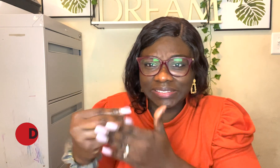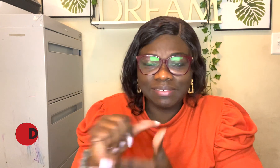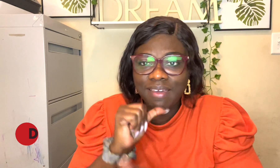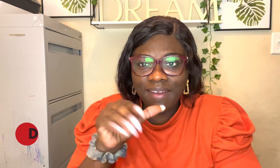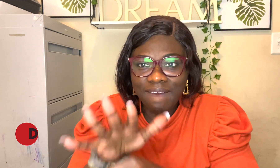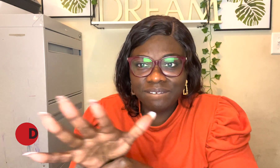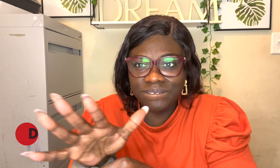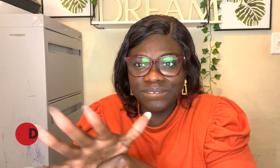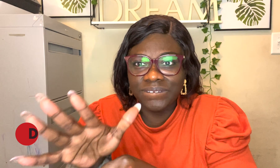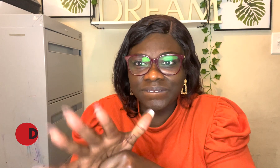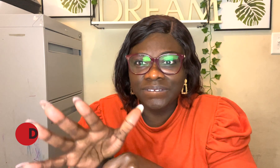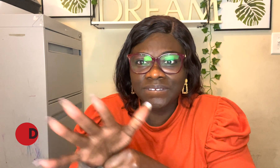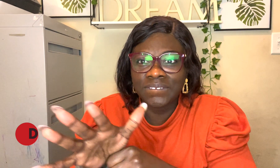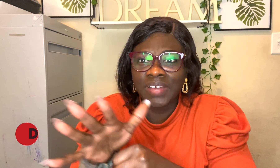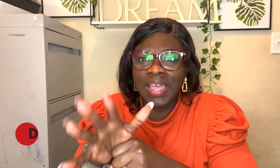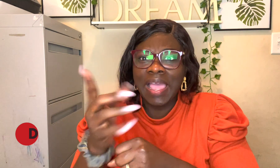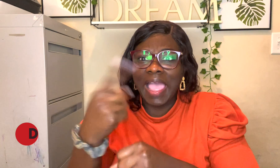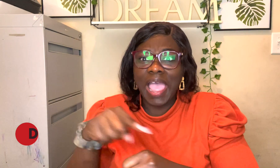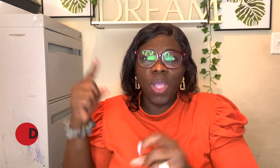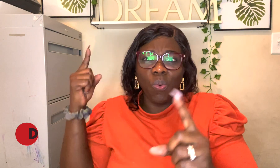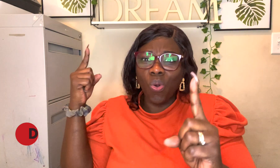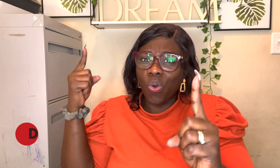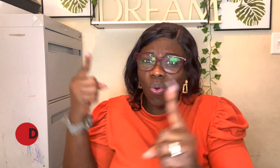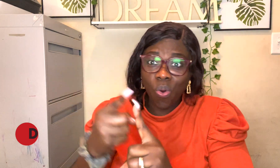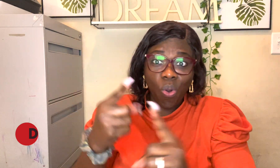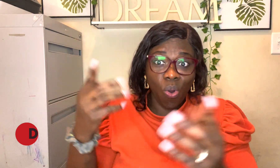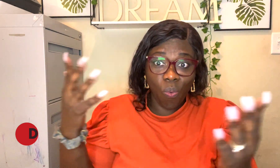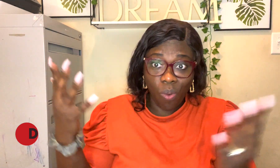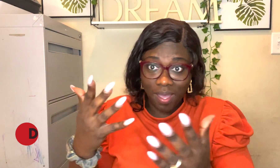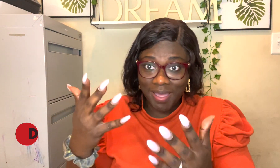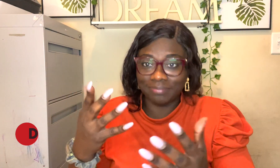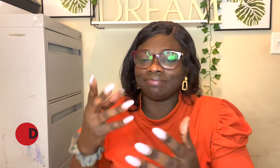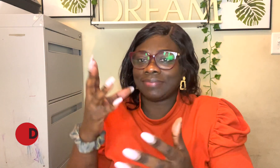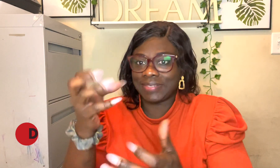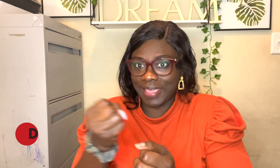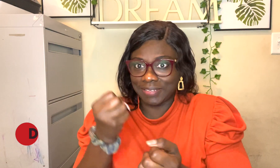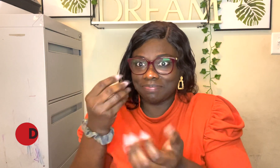so that people with disabilities can invest the funds back